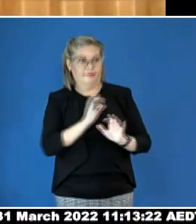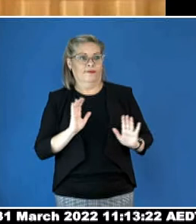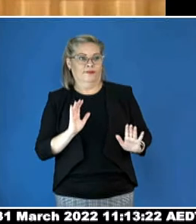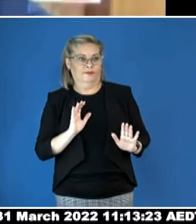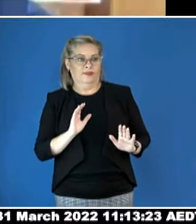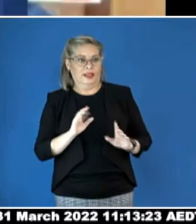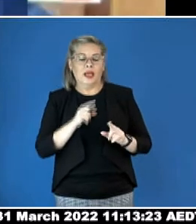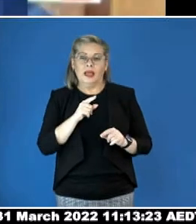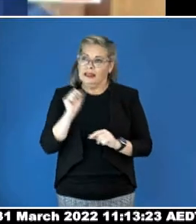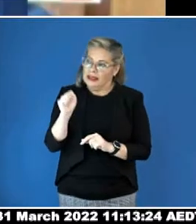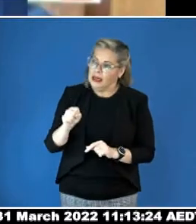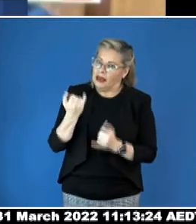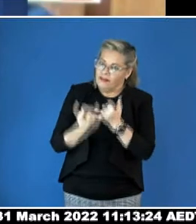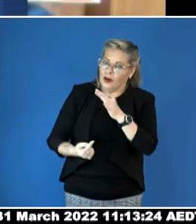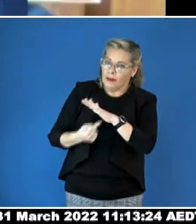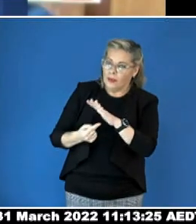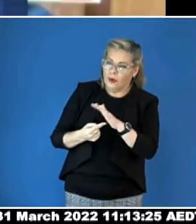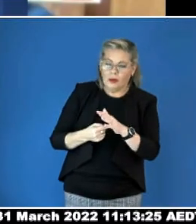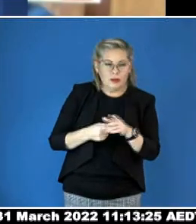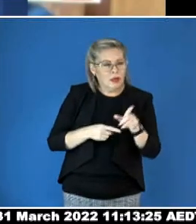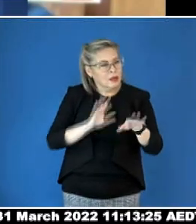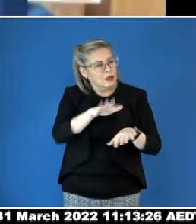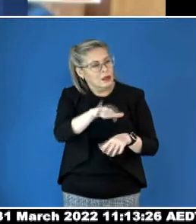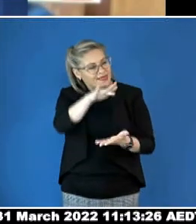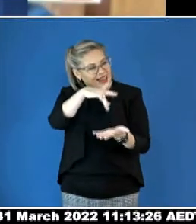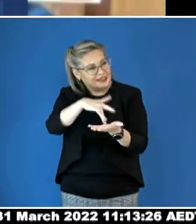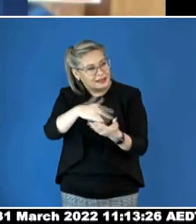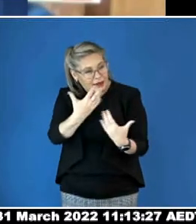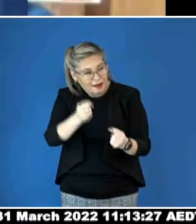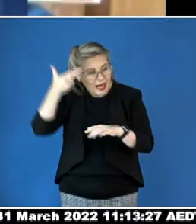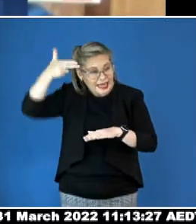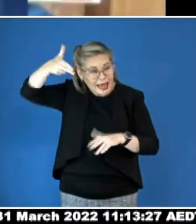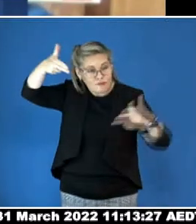Exactly, yeah. MS EASTMAN: There were some cameras at the centre, weren't there? There was only one.